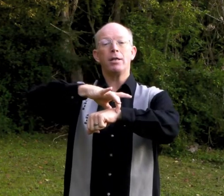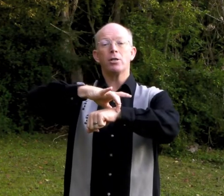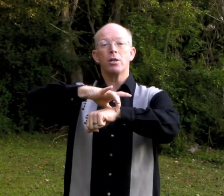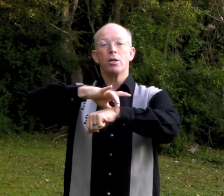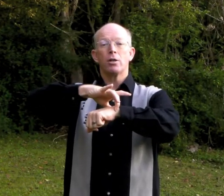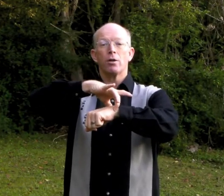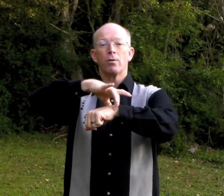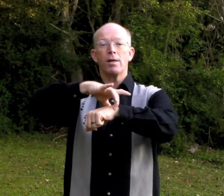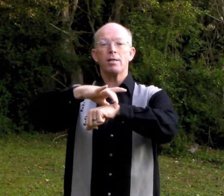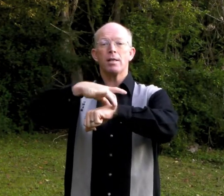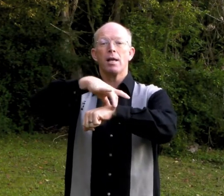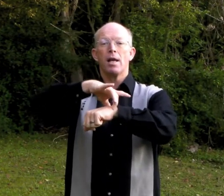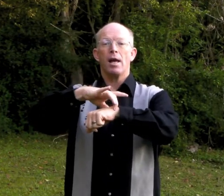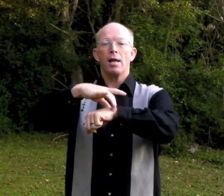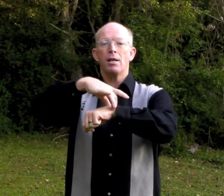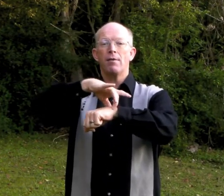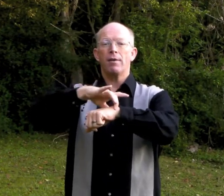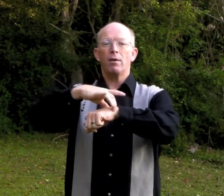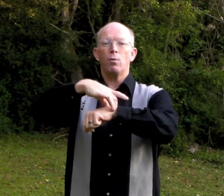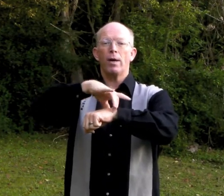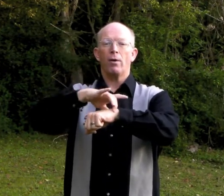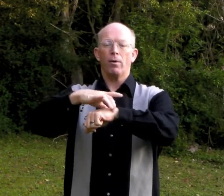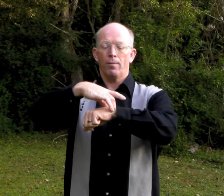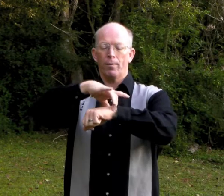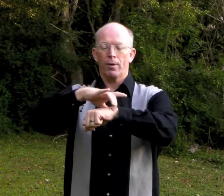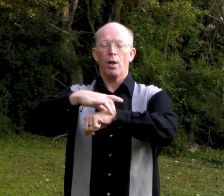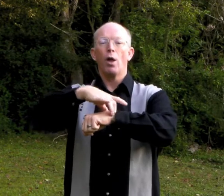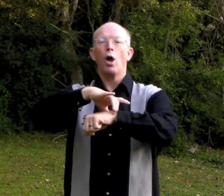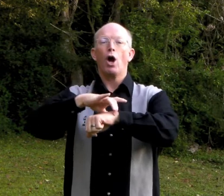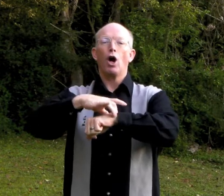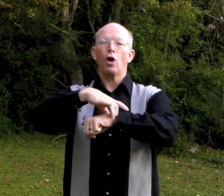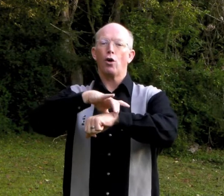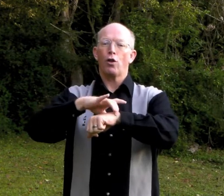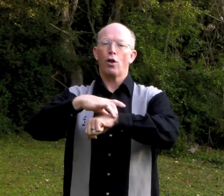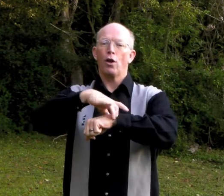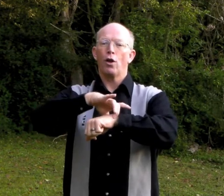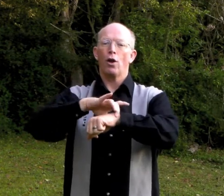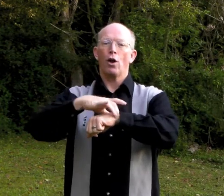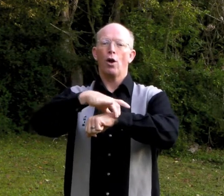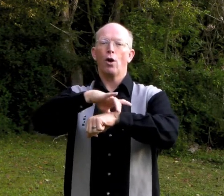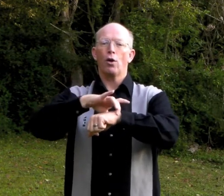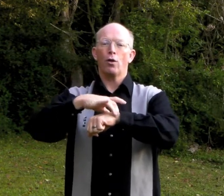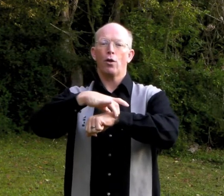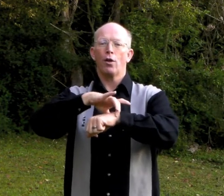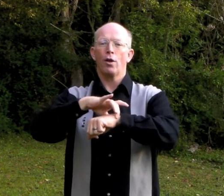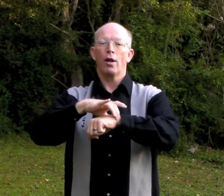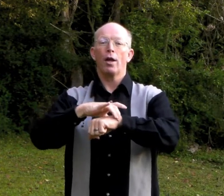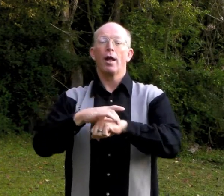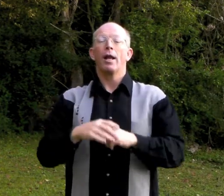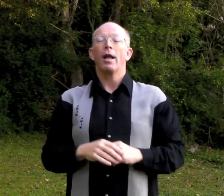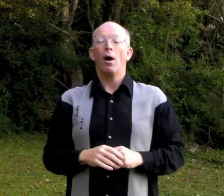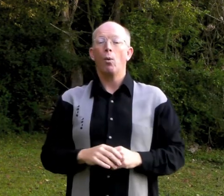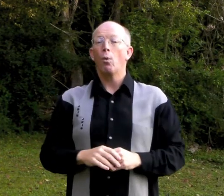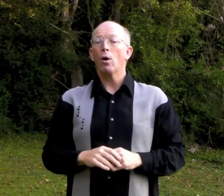pinch your wrist and you give it a little wiggle. EARTH EARTH